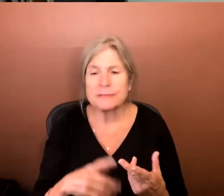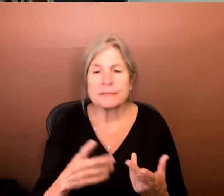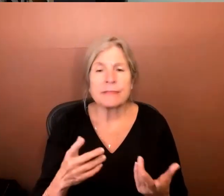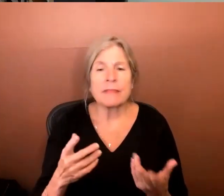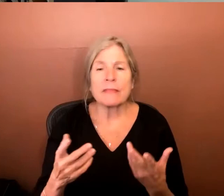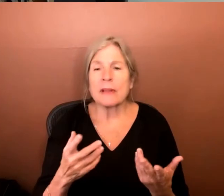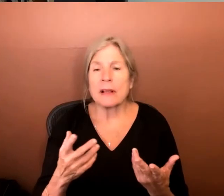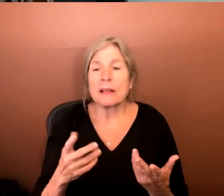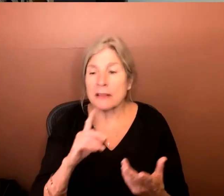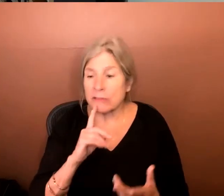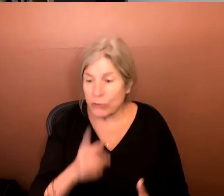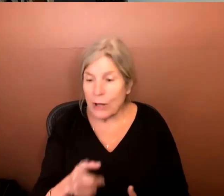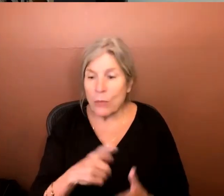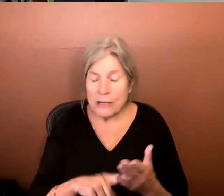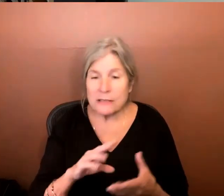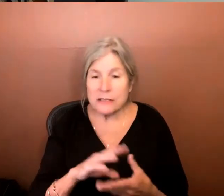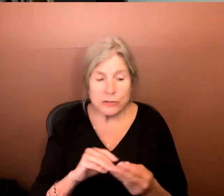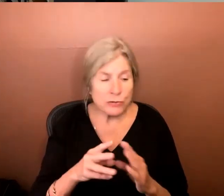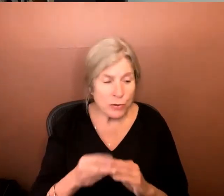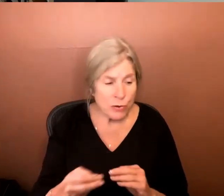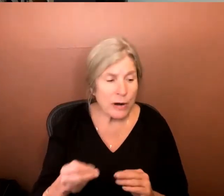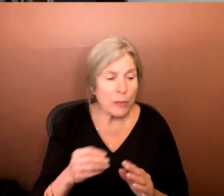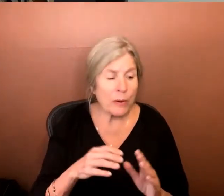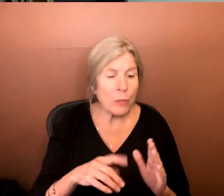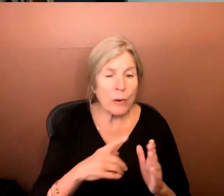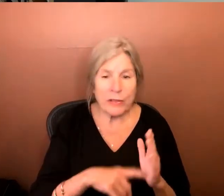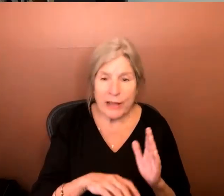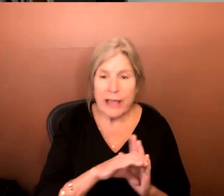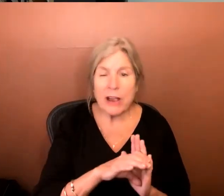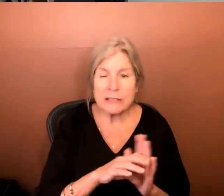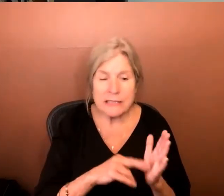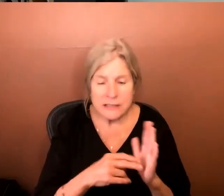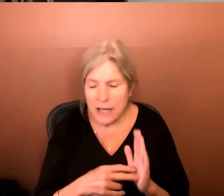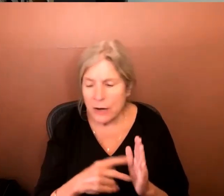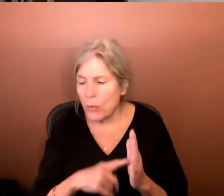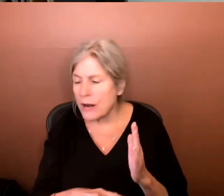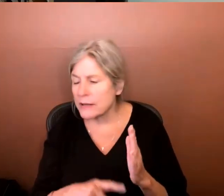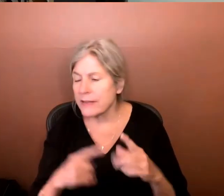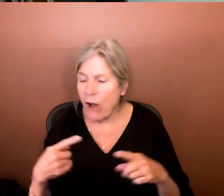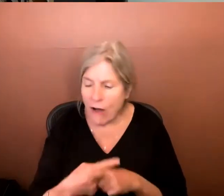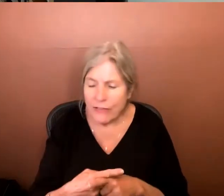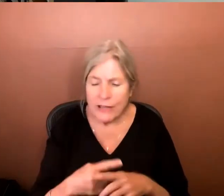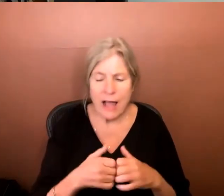literally what's the story line? Who are the characters? What are the character's intent? What is the conflict? How does it get resolved? All